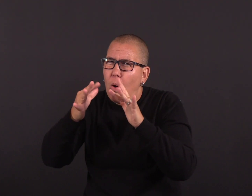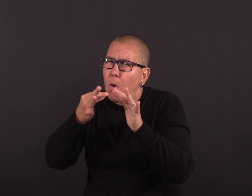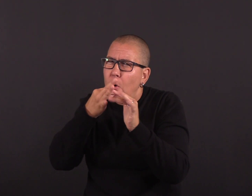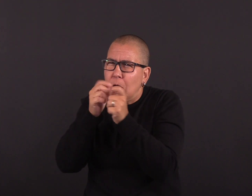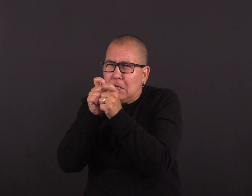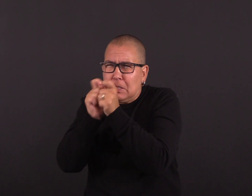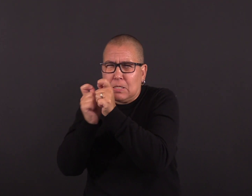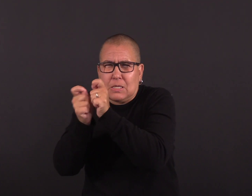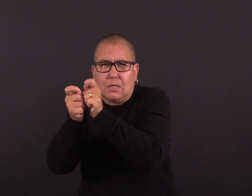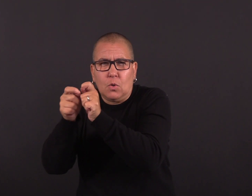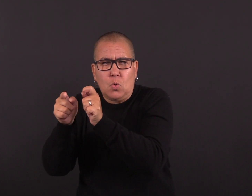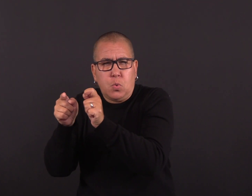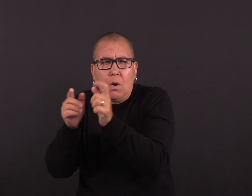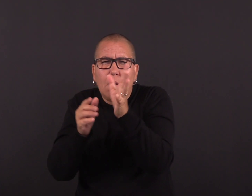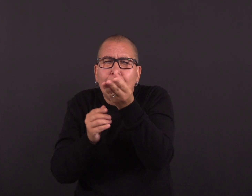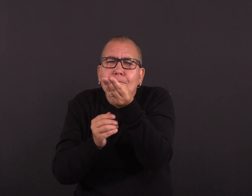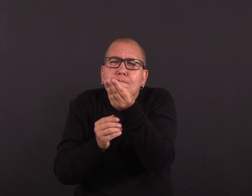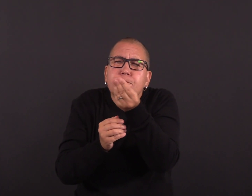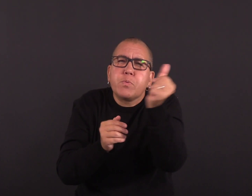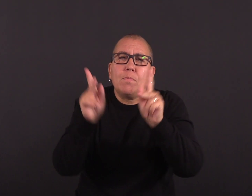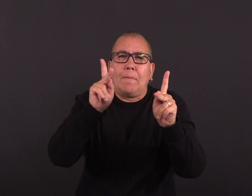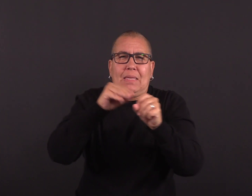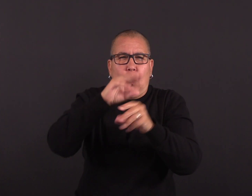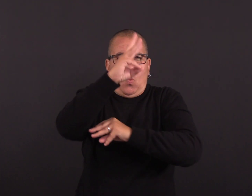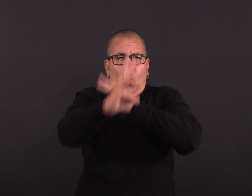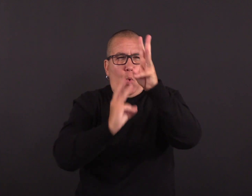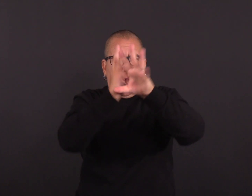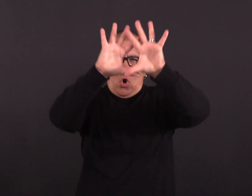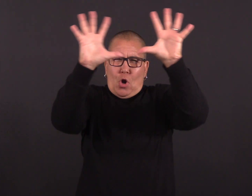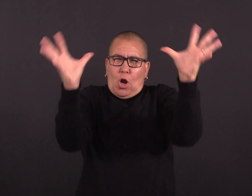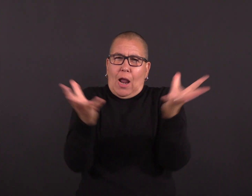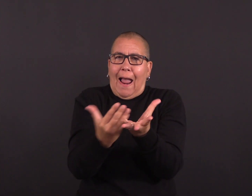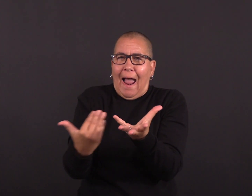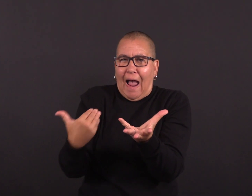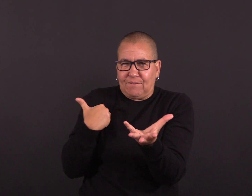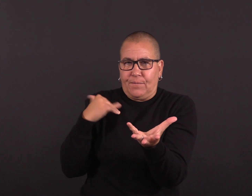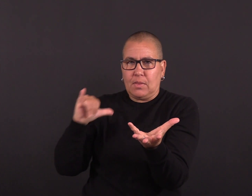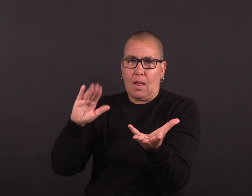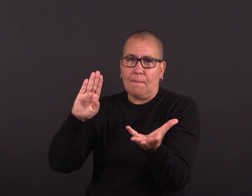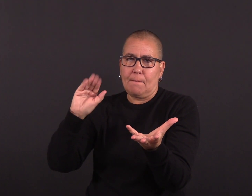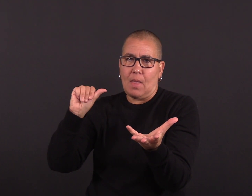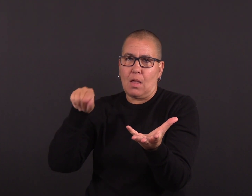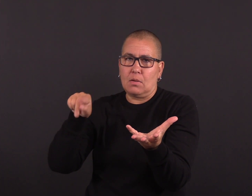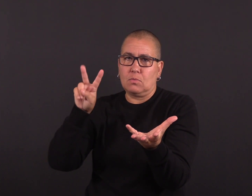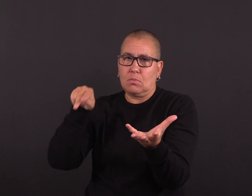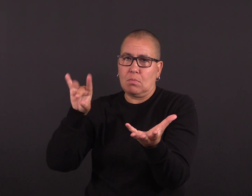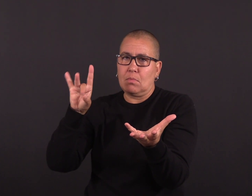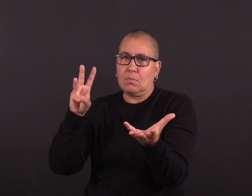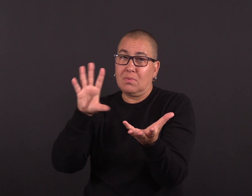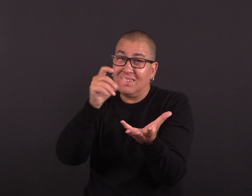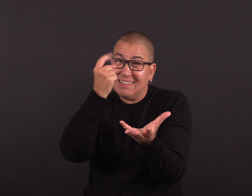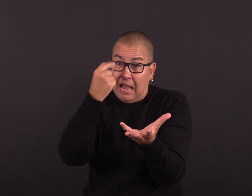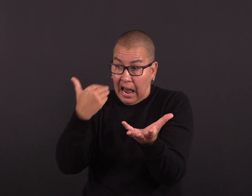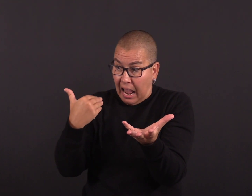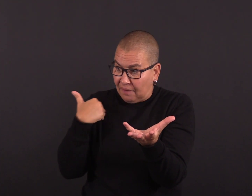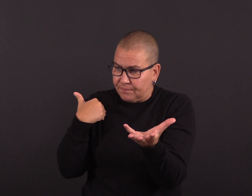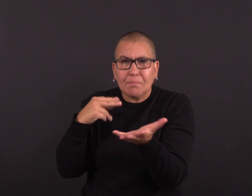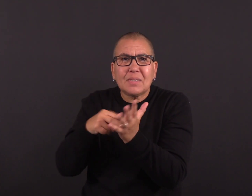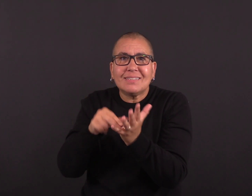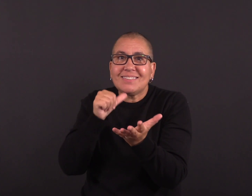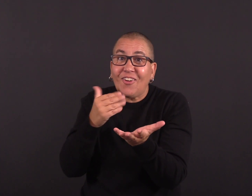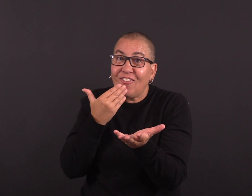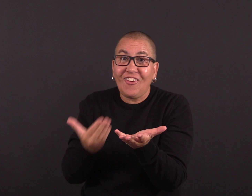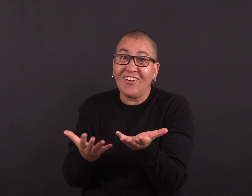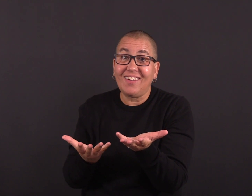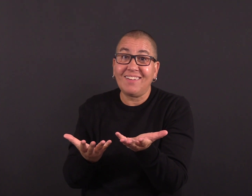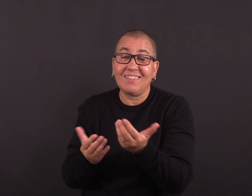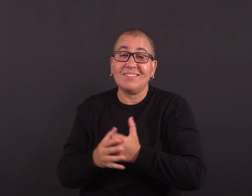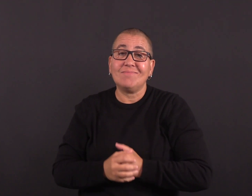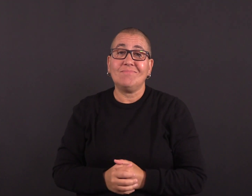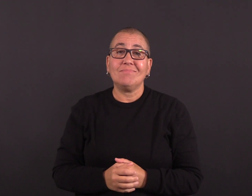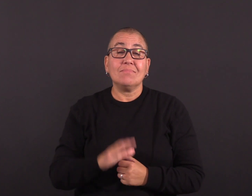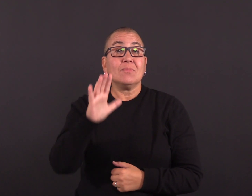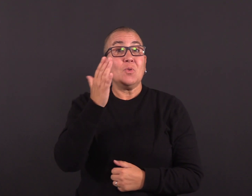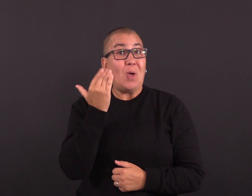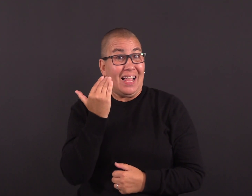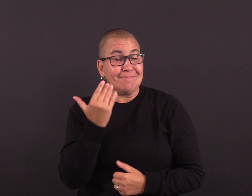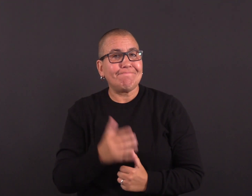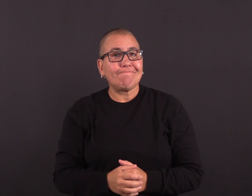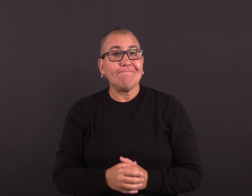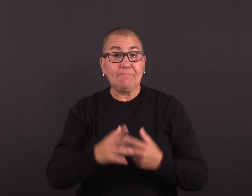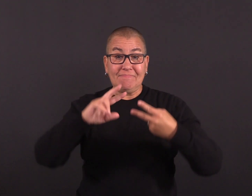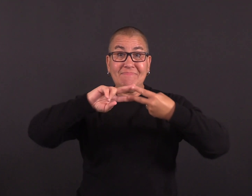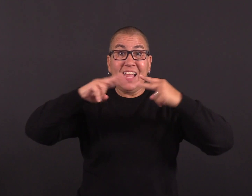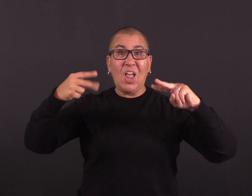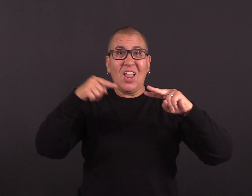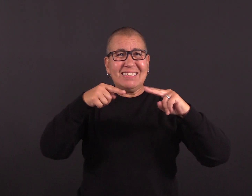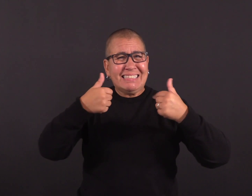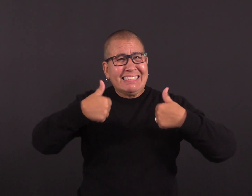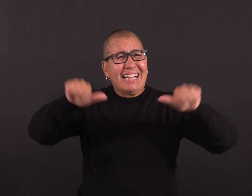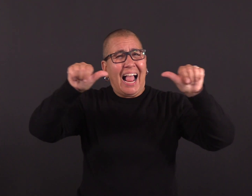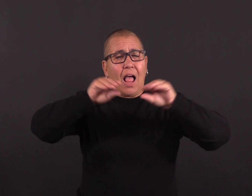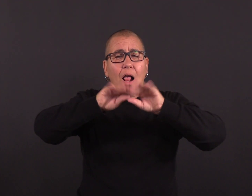finding new ways to challenge humans, to find new hosts and repeat hosts, and it’s relentless.”